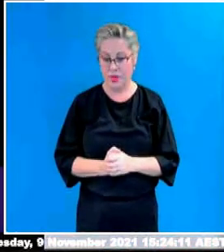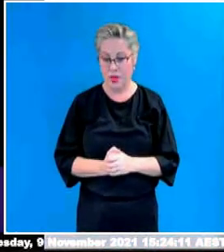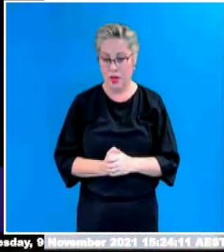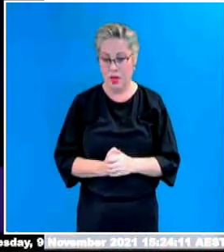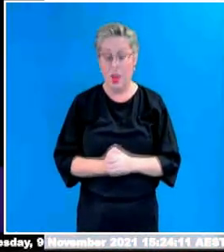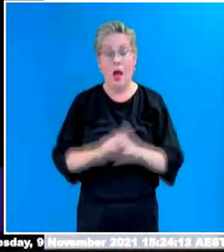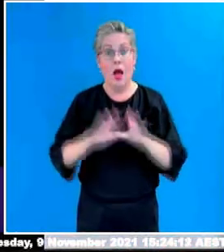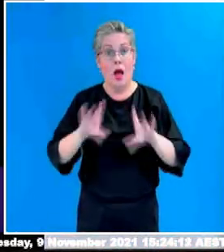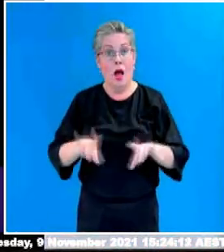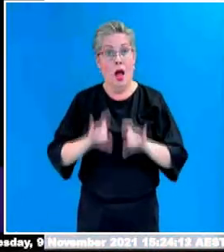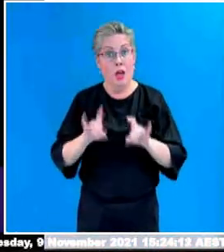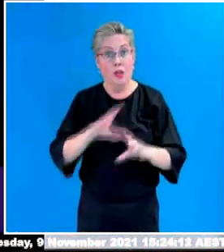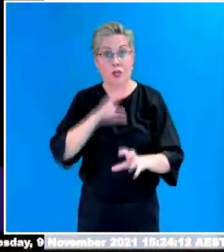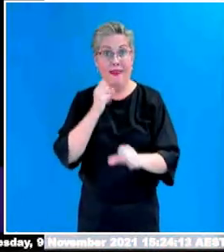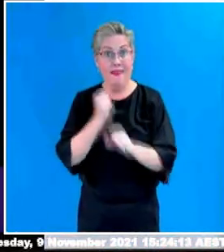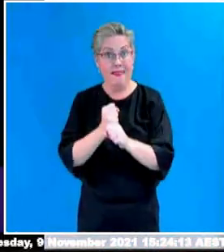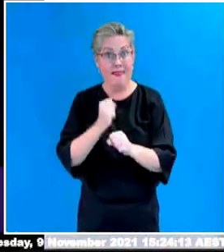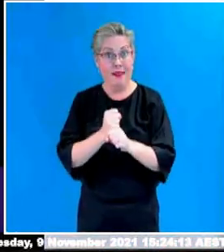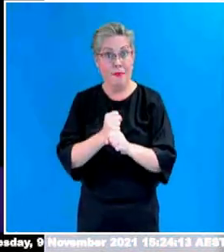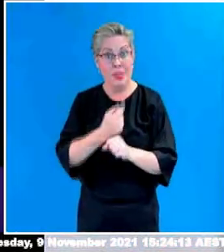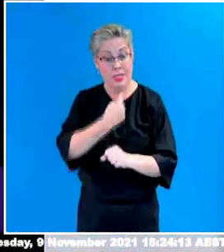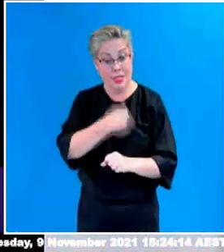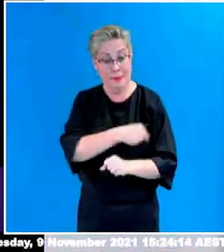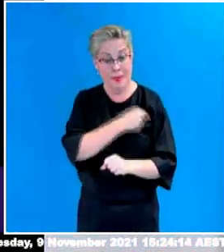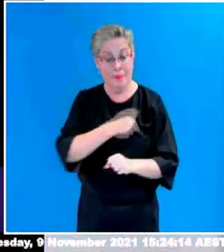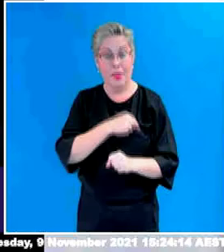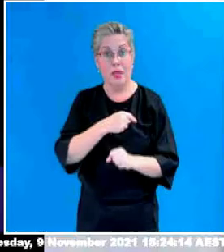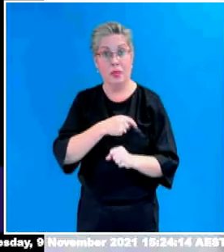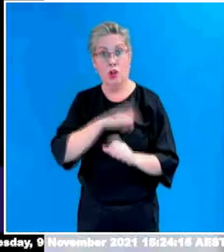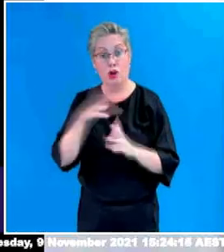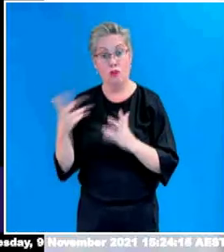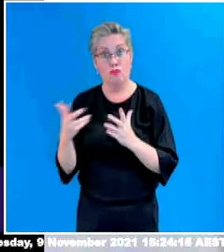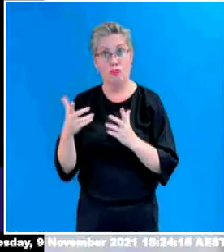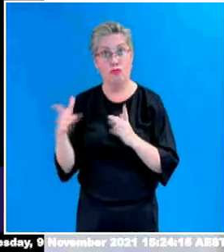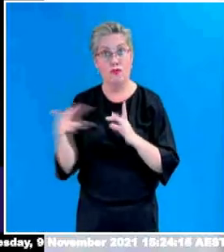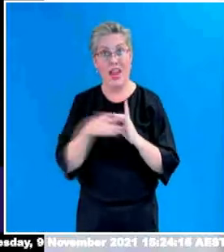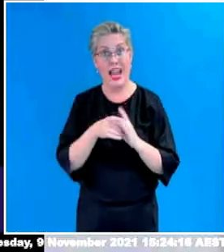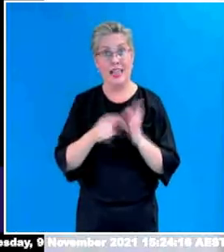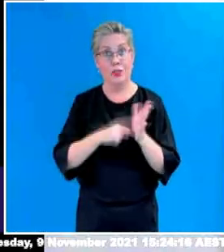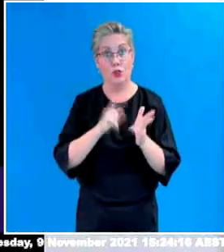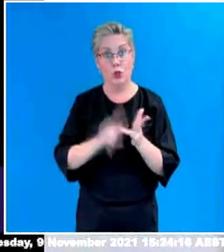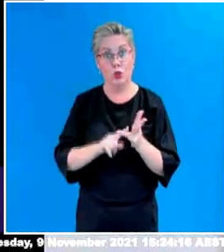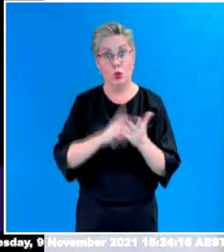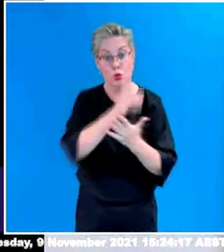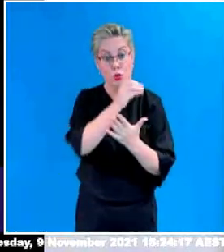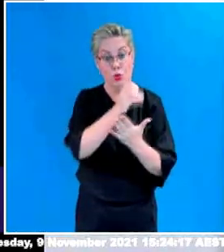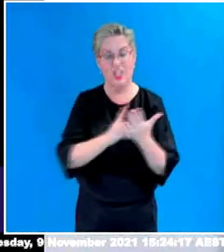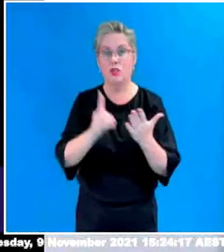One of the aspects we asked you about was whether the Australian Government